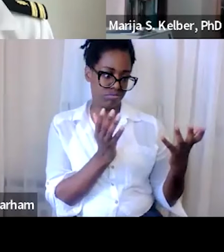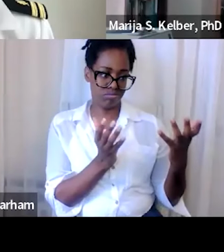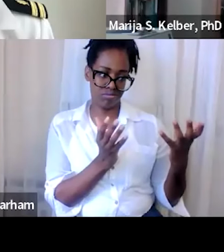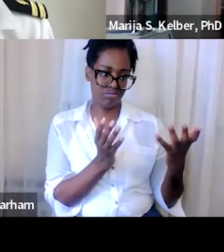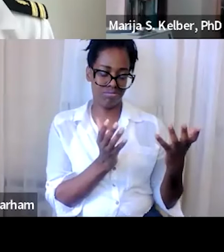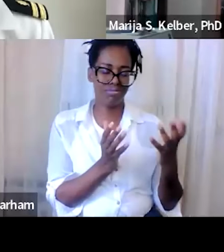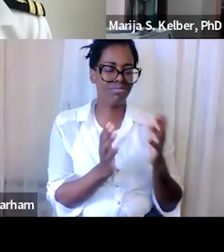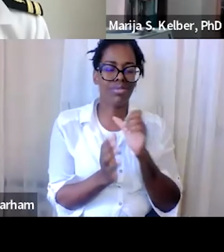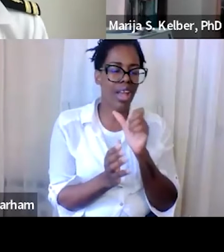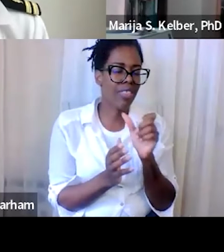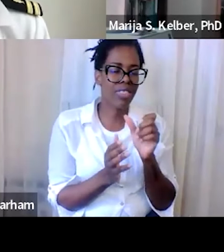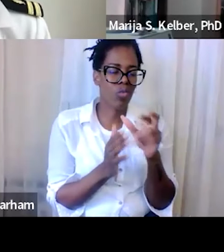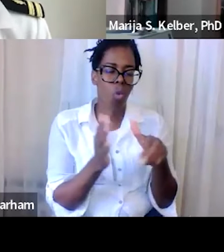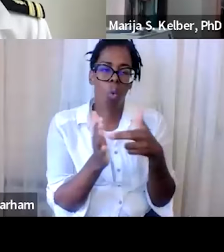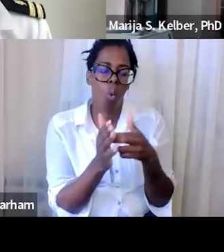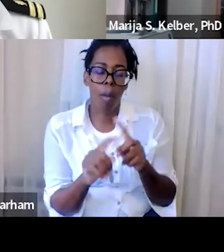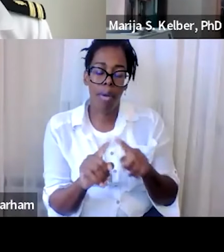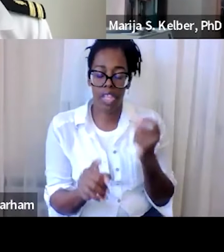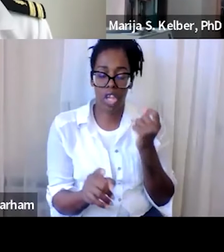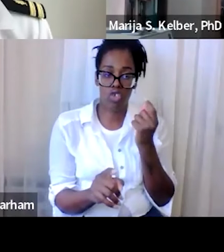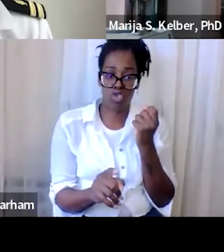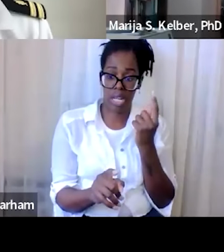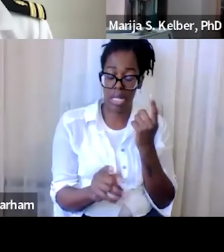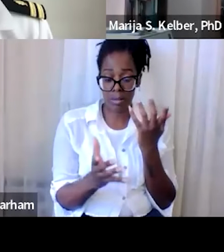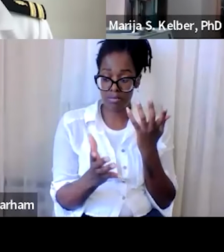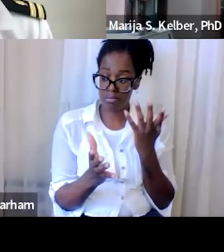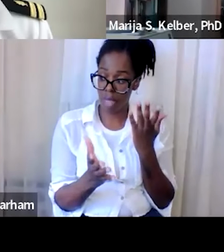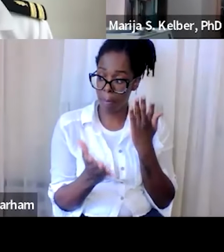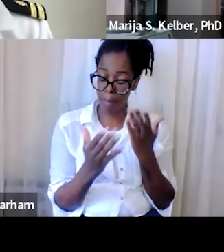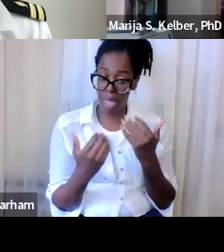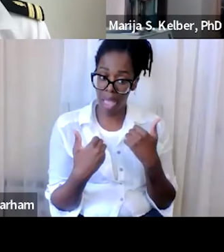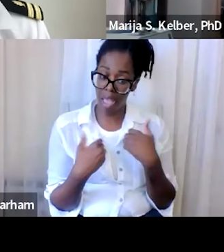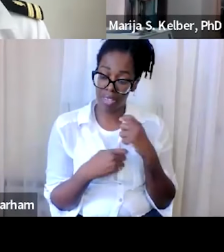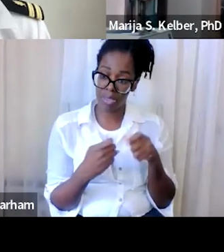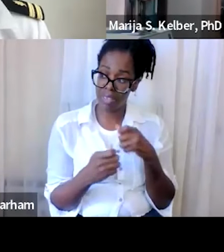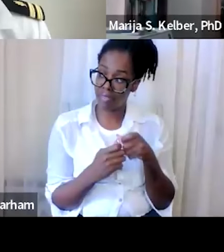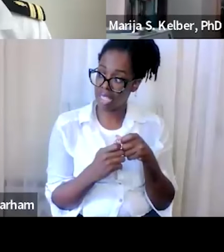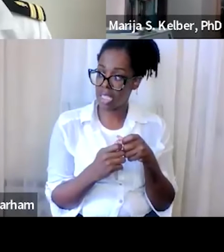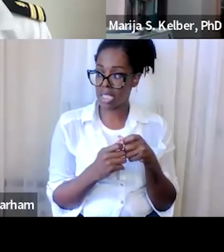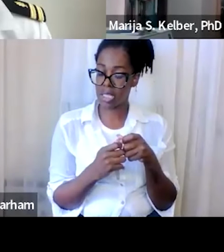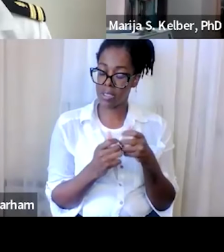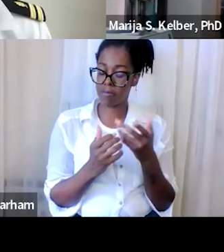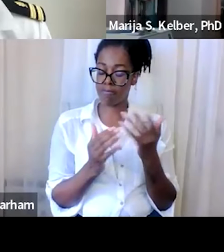but the understanding that they may have a certain standing or position within a unit or something like that.